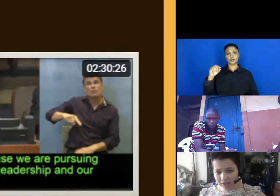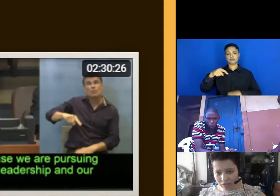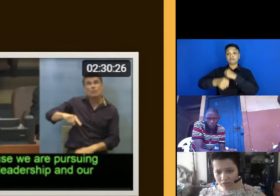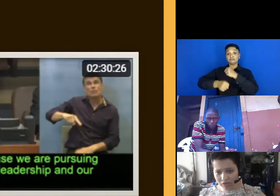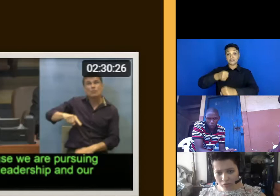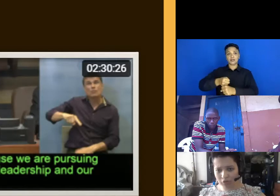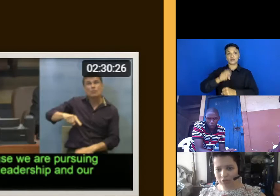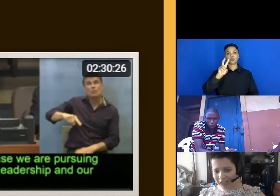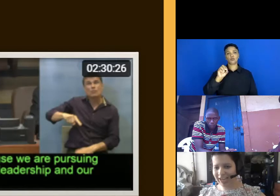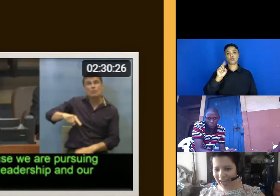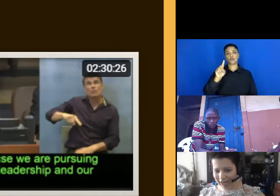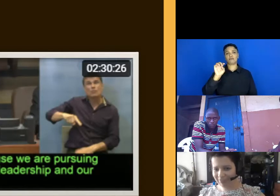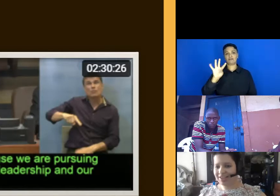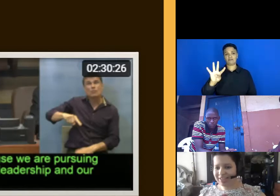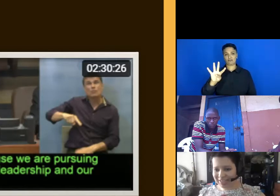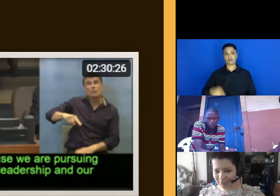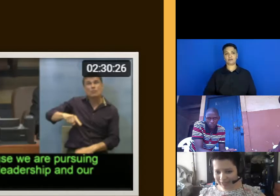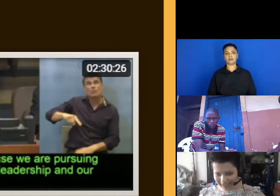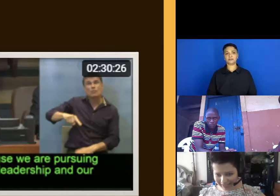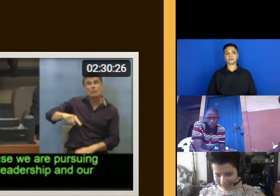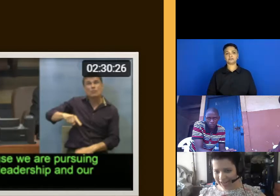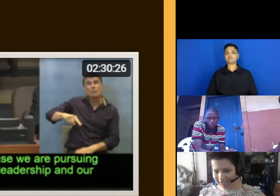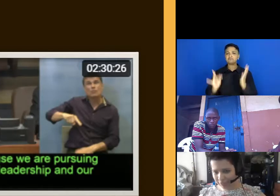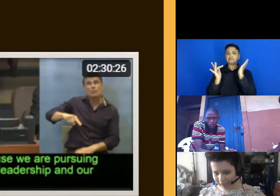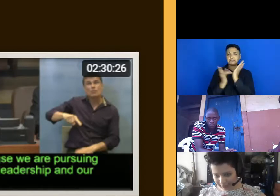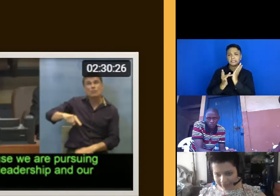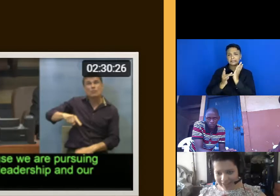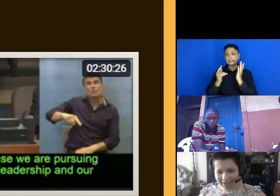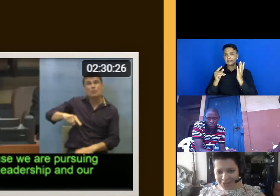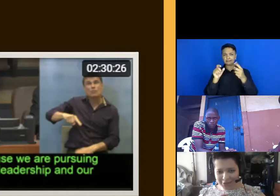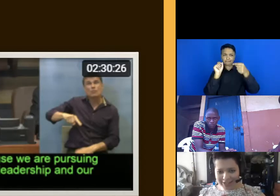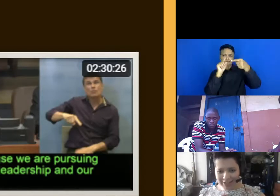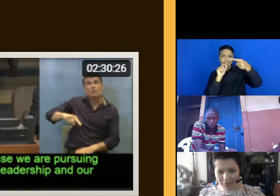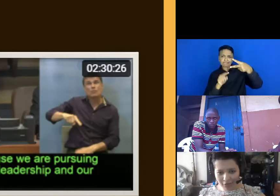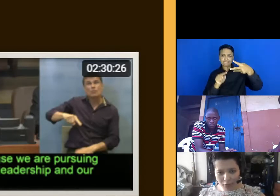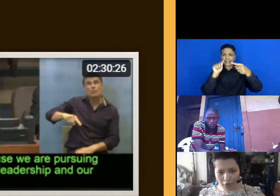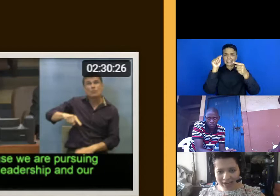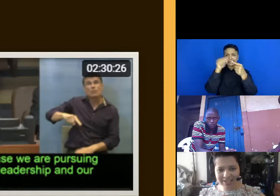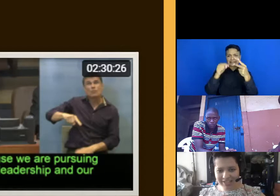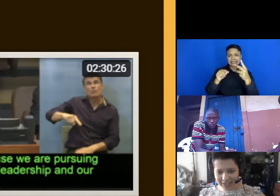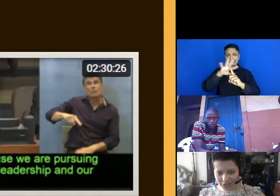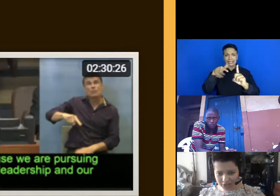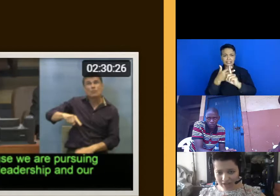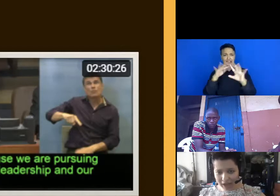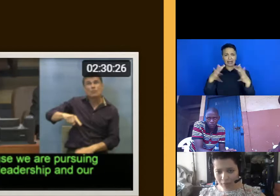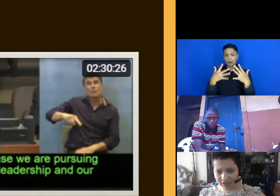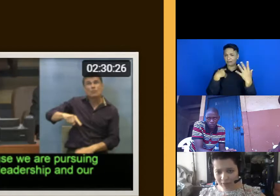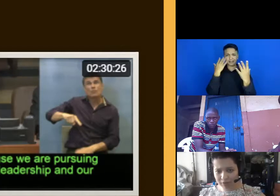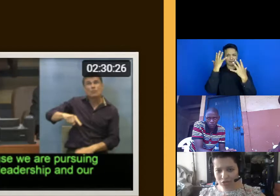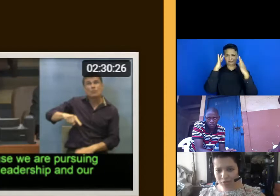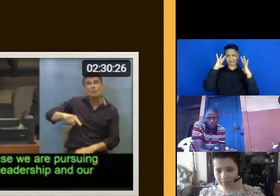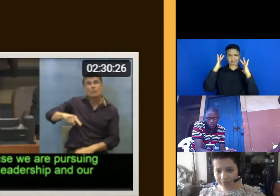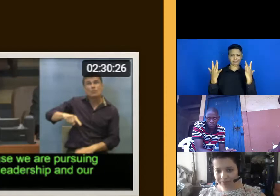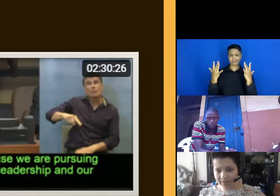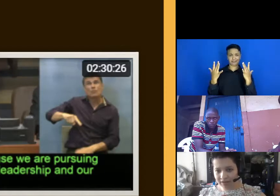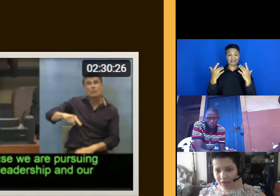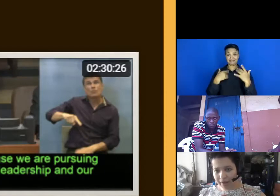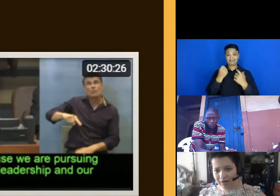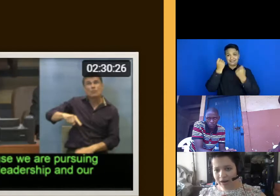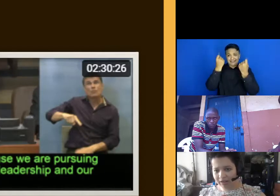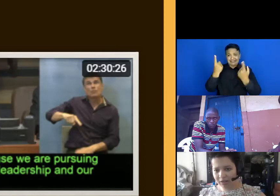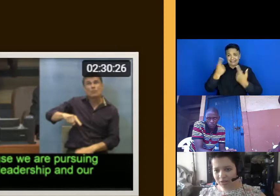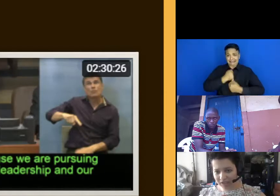do who don't have disabilities as well during the working sessions i was able to better understand